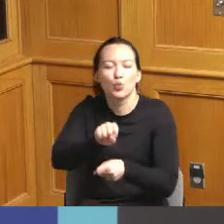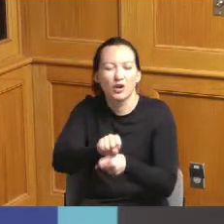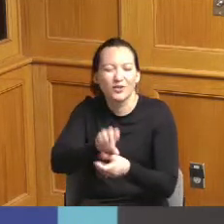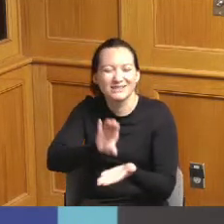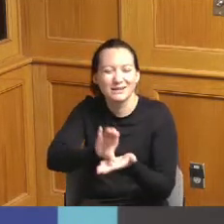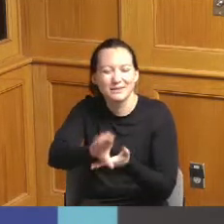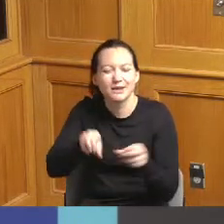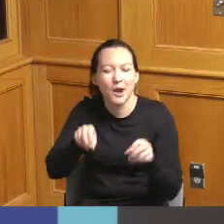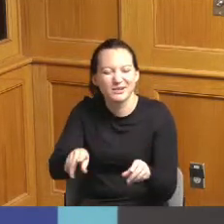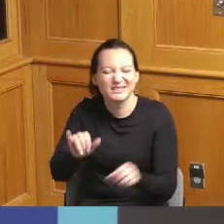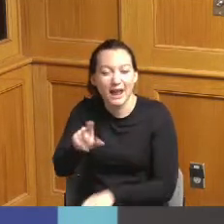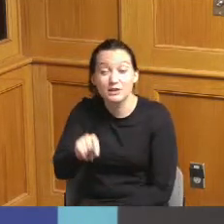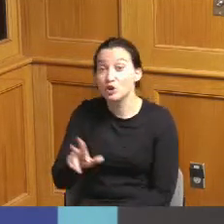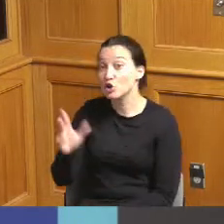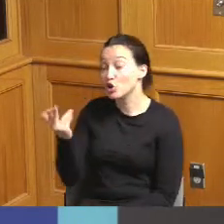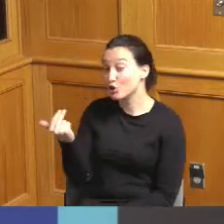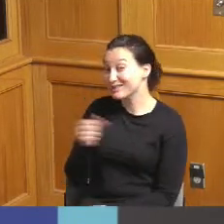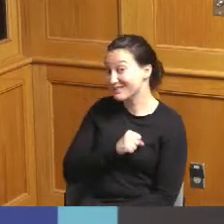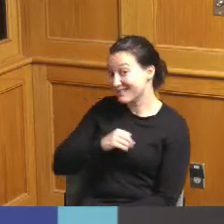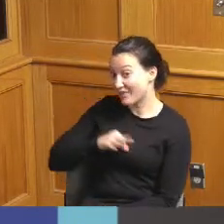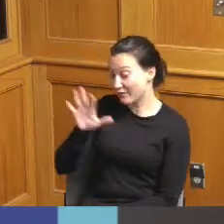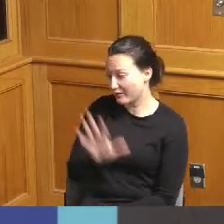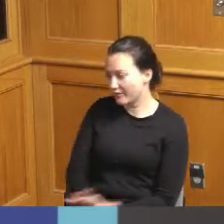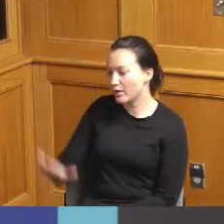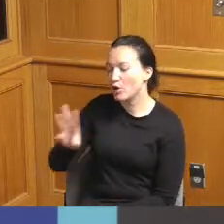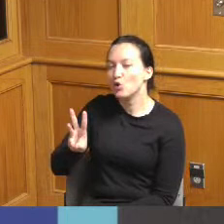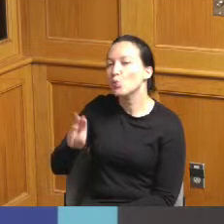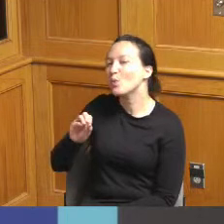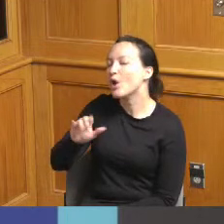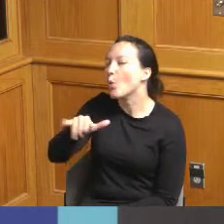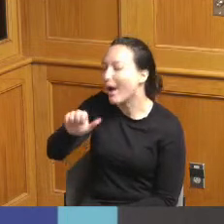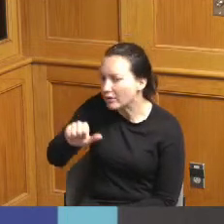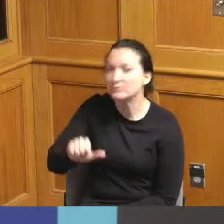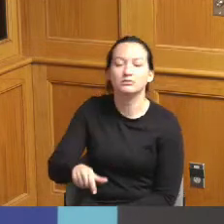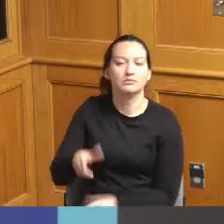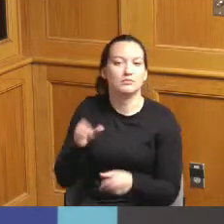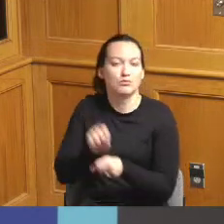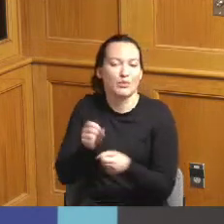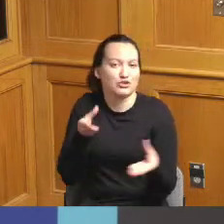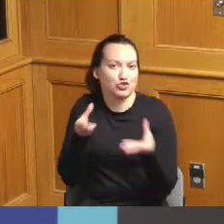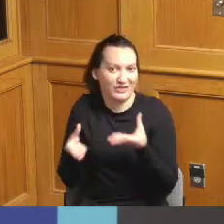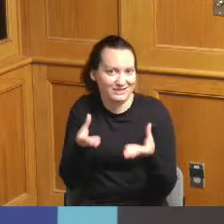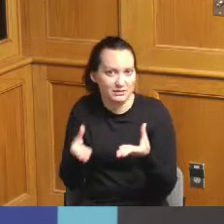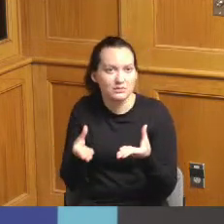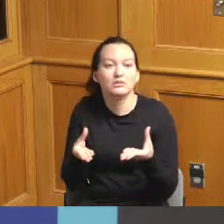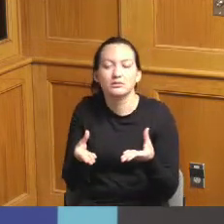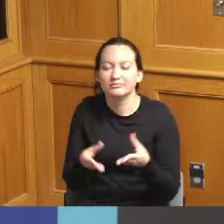funding for 13 staff across the WIOA array of Employment Services relatively flat there